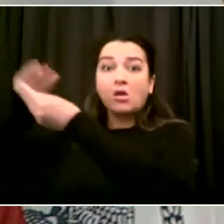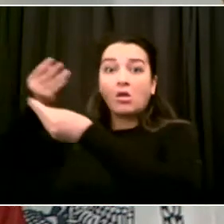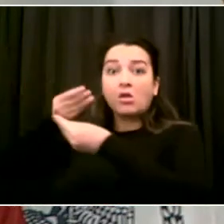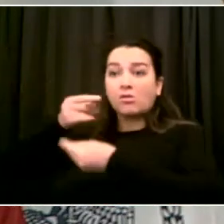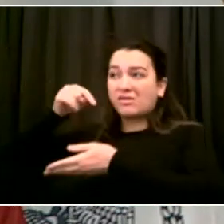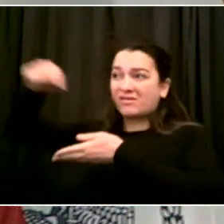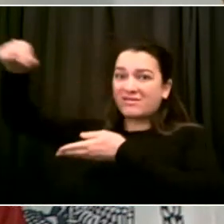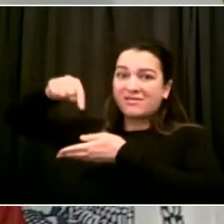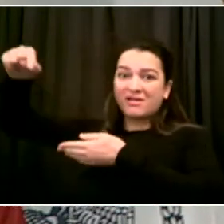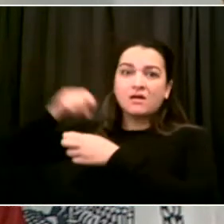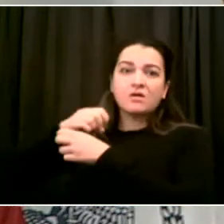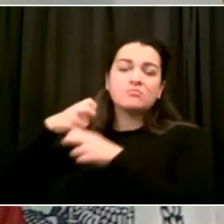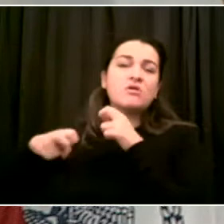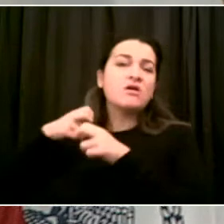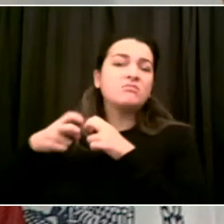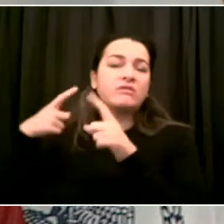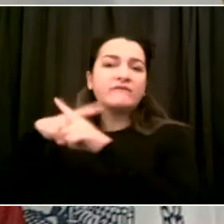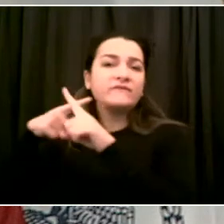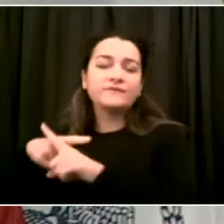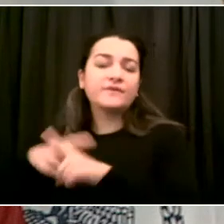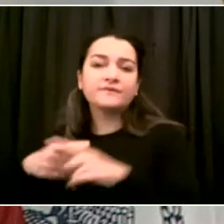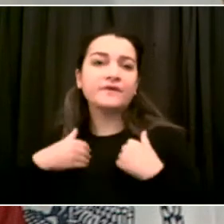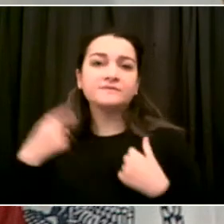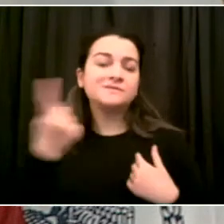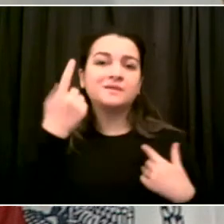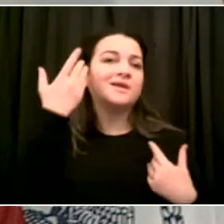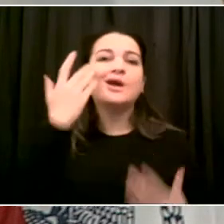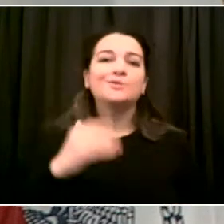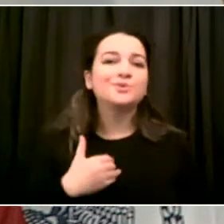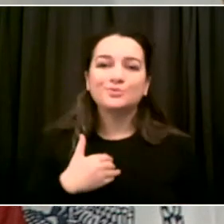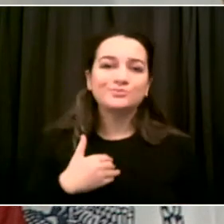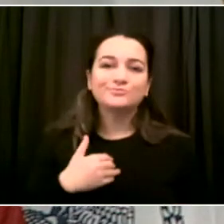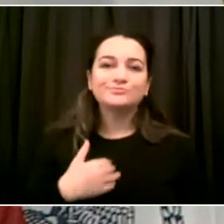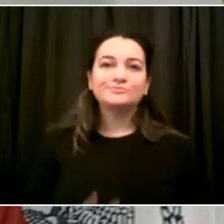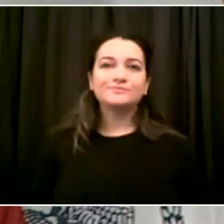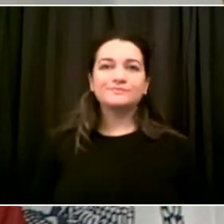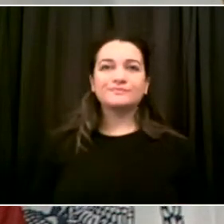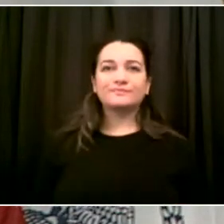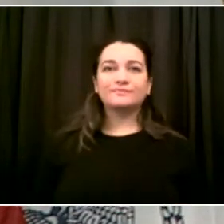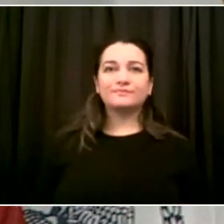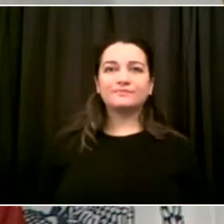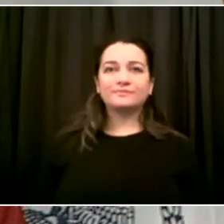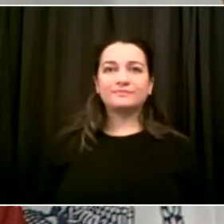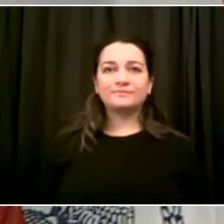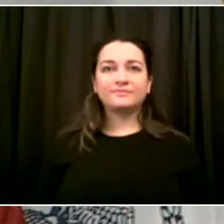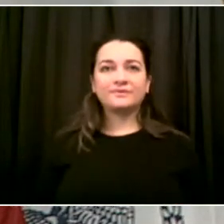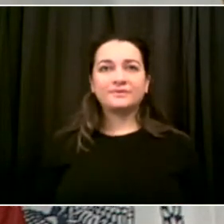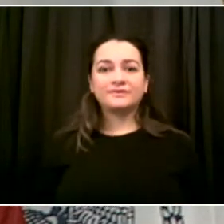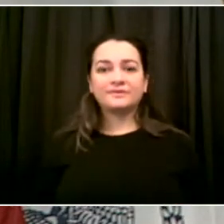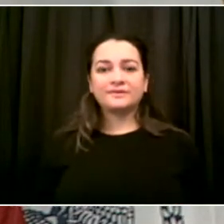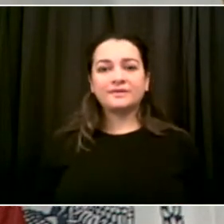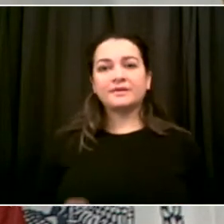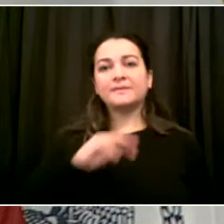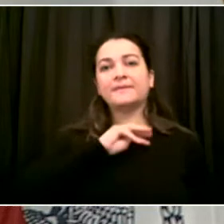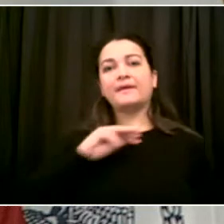I THINK IT'S CRUCIAL THE SUPPLYING CHAIN ISSUES ARE VERY REAL. BUT I KEEP